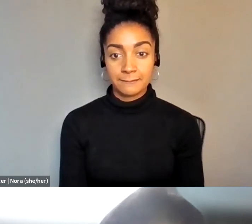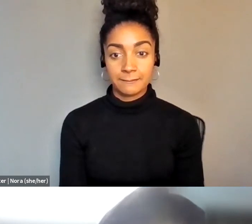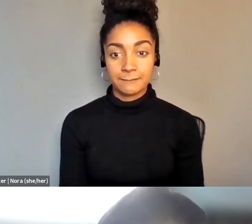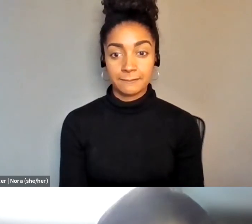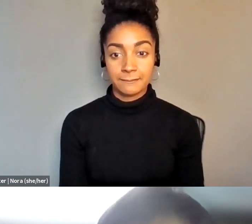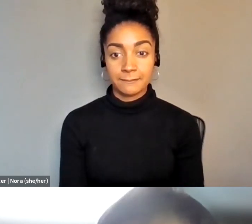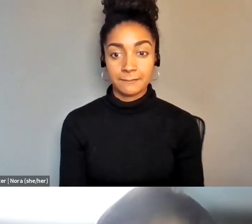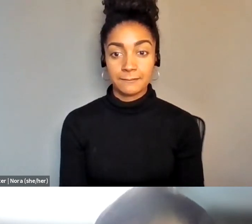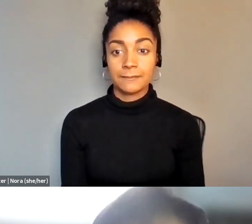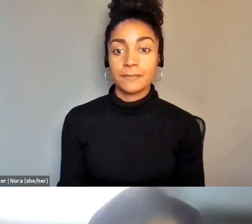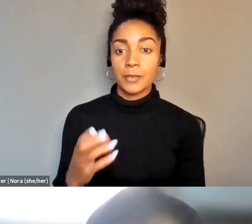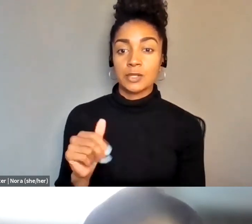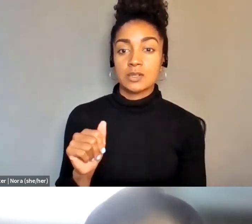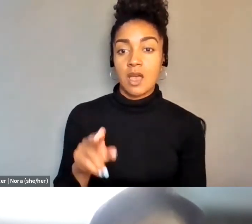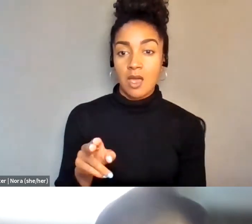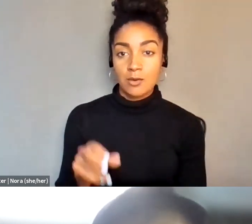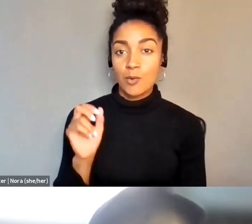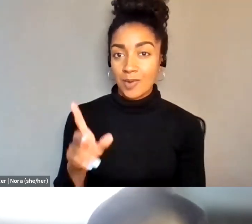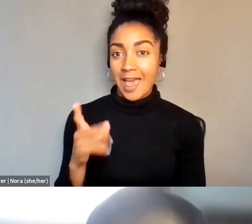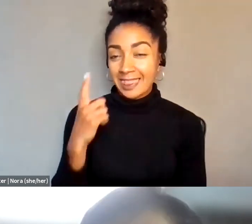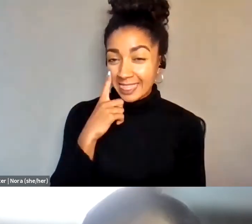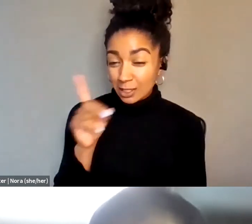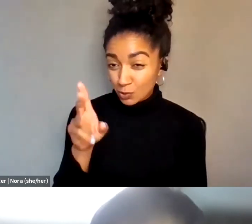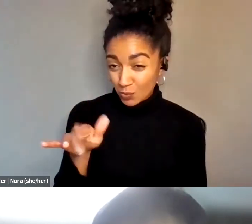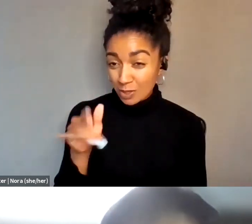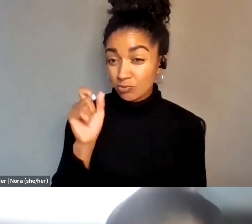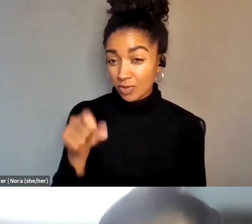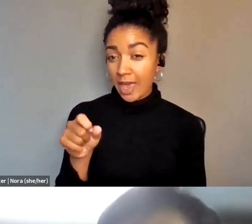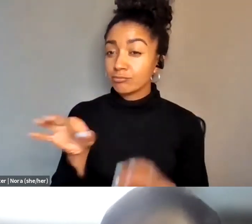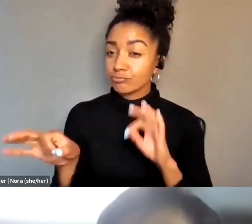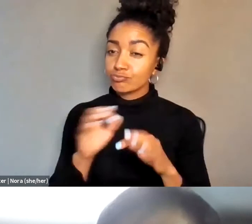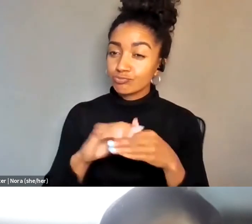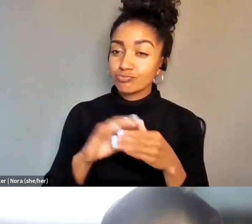Yes, and I think Duy you can share about your story with everyone today. Xin chao